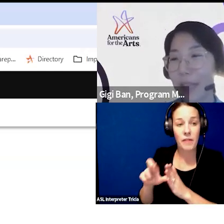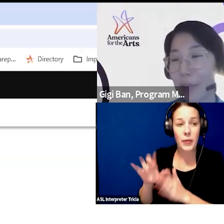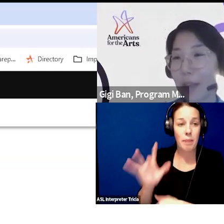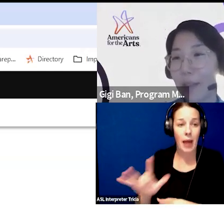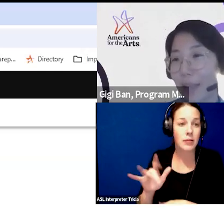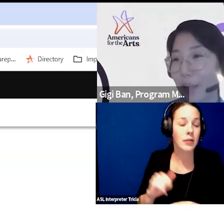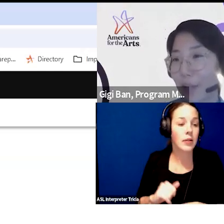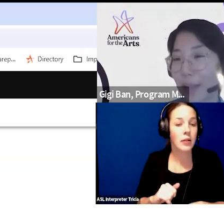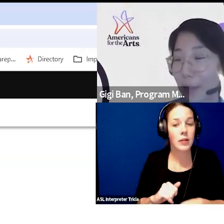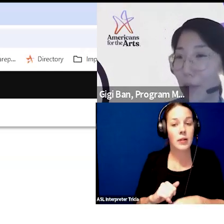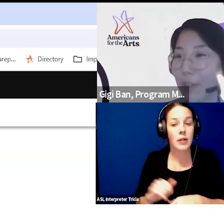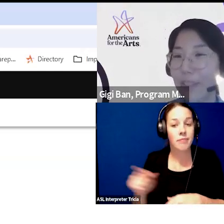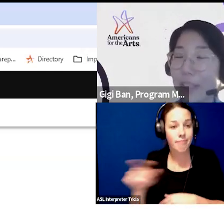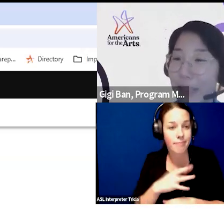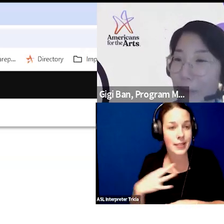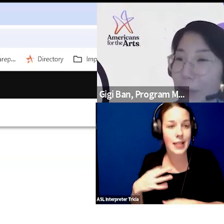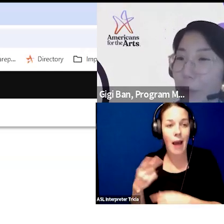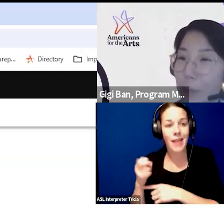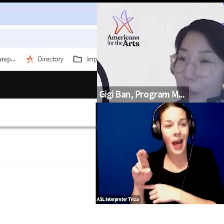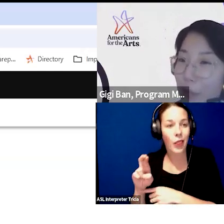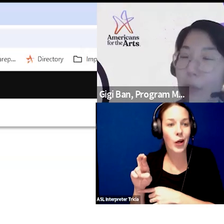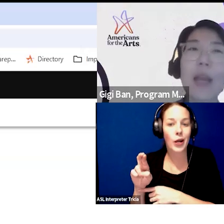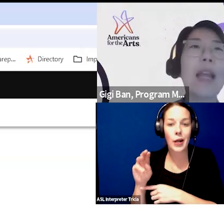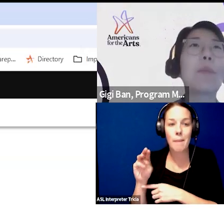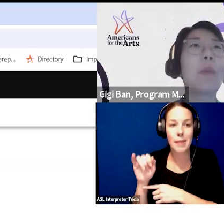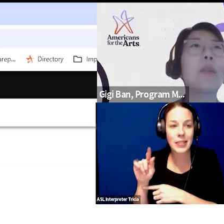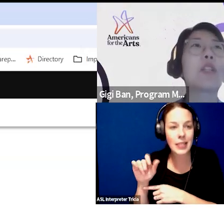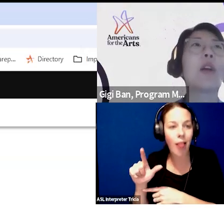me and me and Heather and April, our team will review and publish